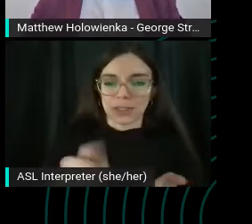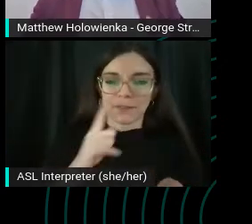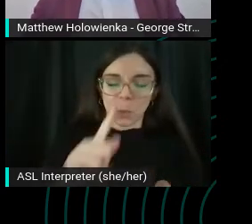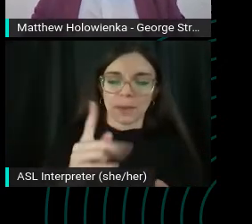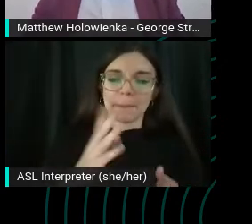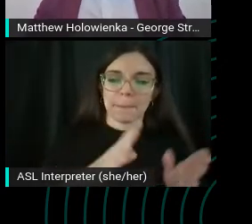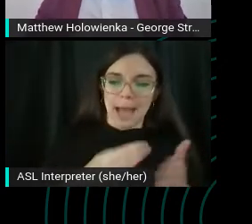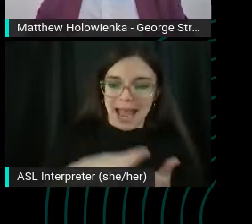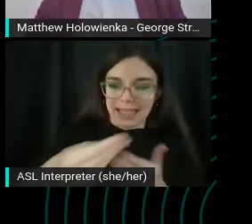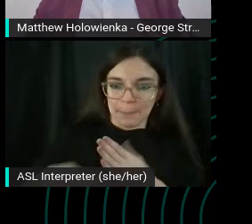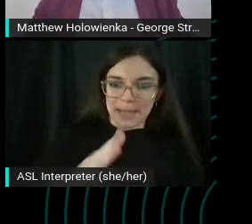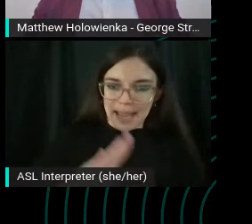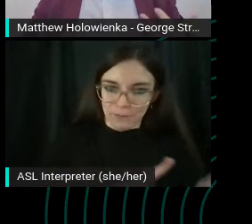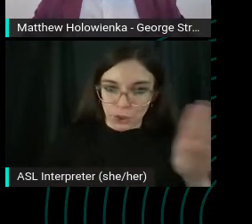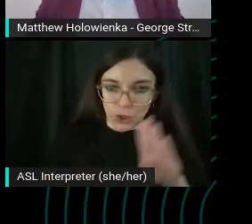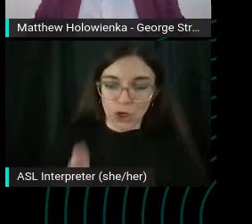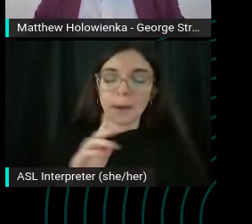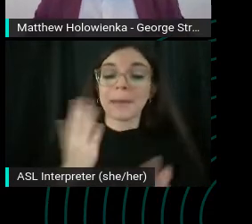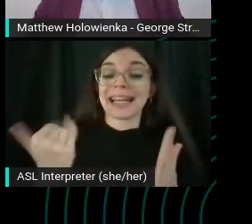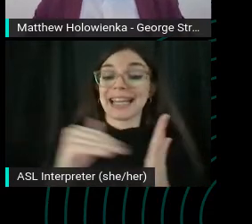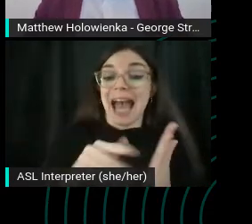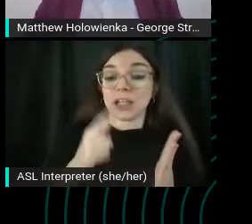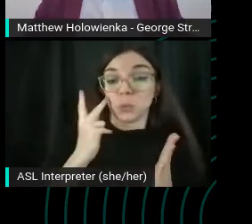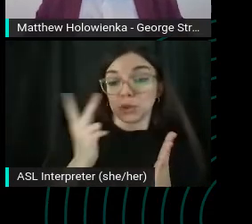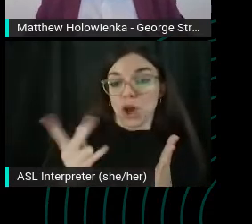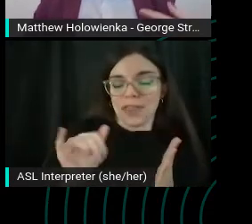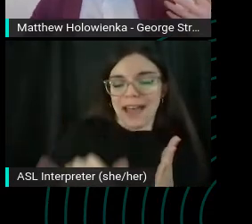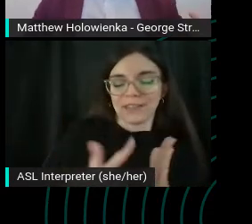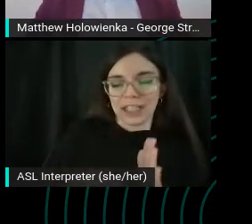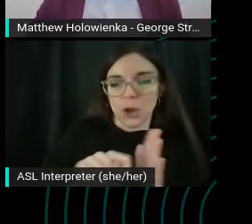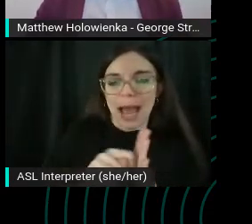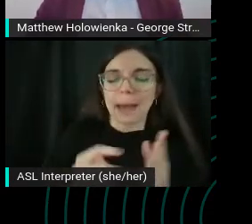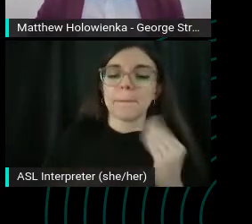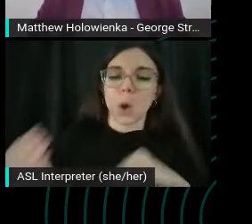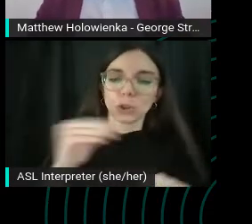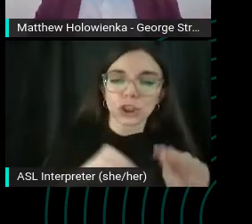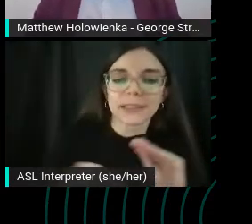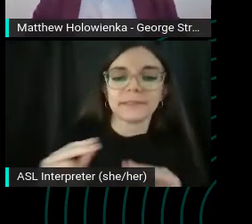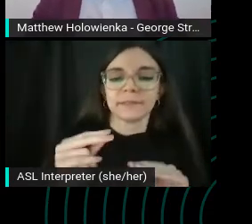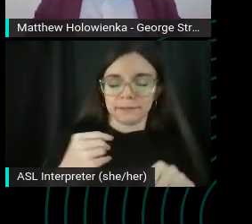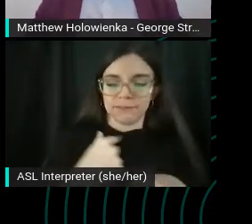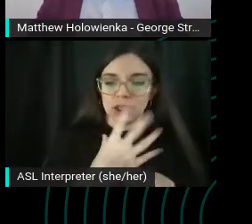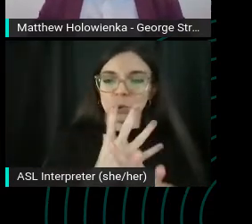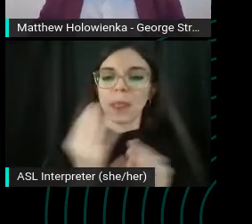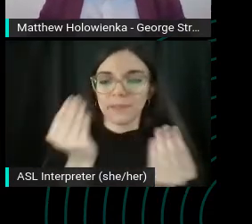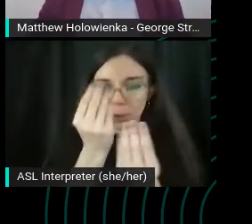Again though, you saw that that video had a lot of motion and visual information. Graphics were flying in, and they were done with standard graphic templates